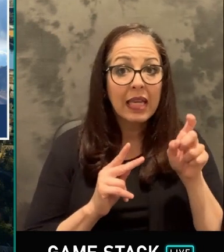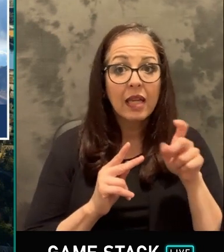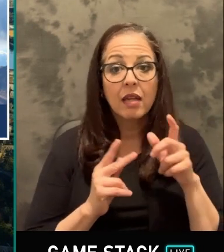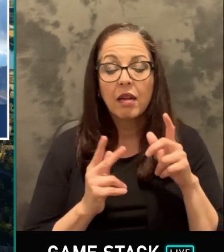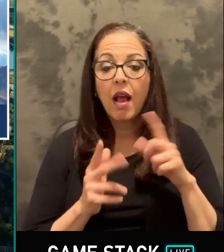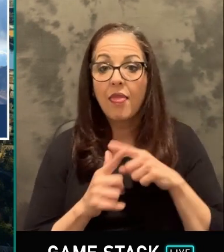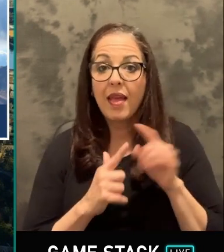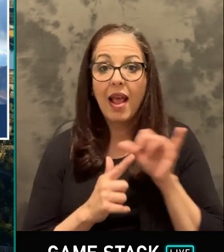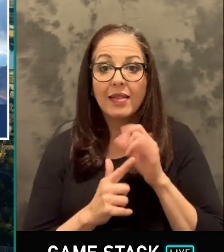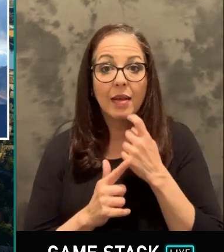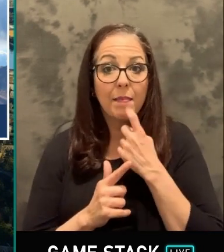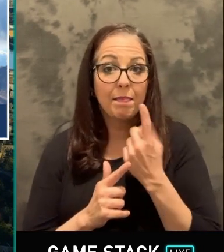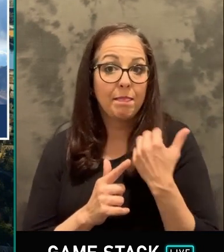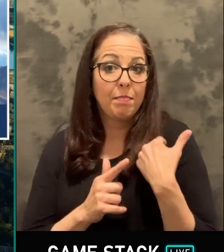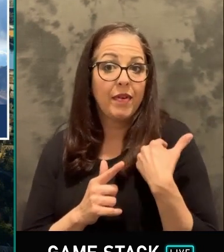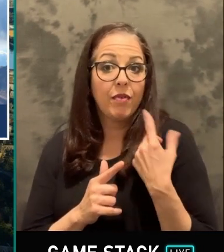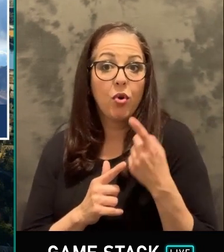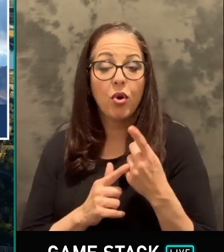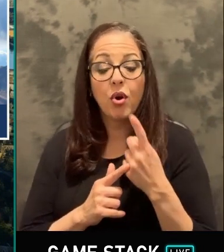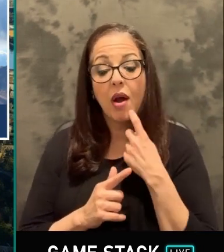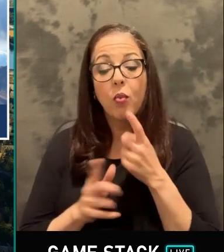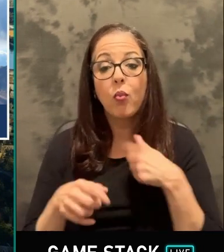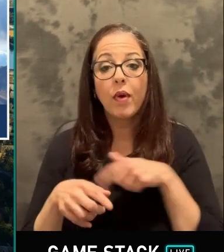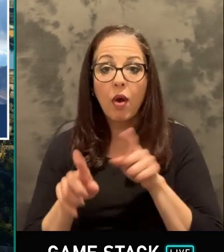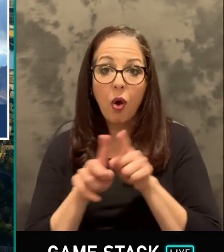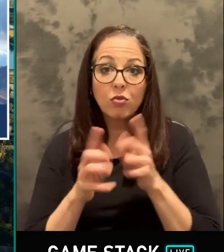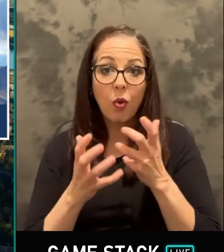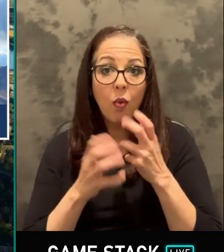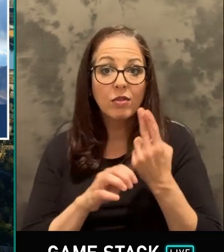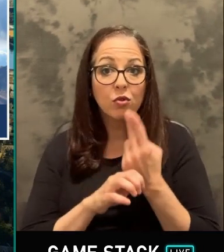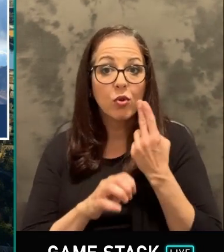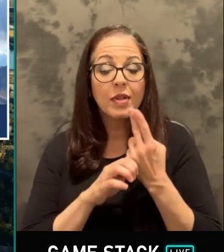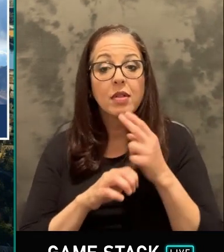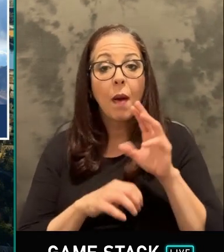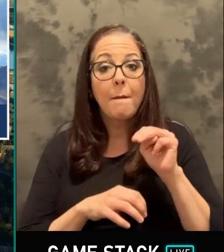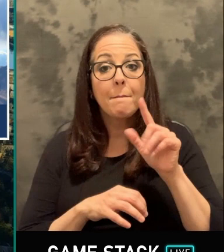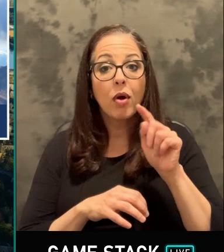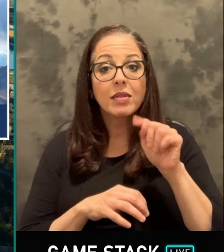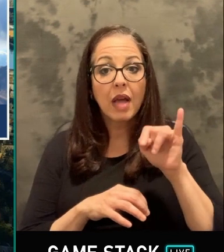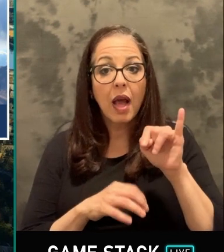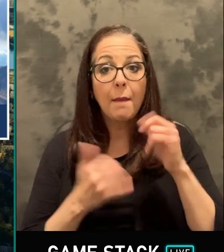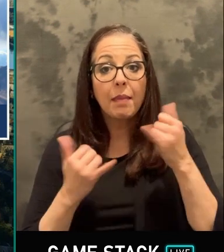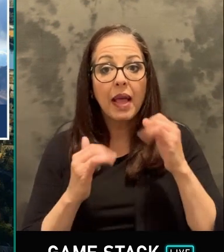we also wanted to use the multiplayer layer. So, as a matter of fact,